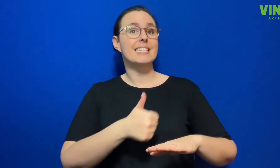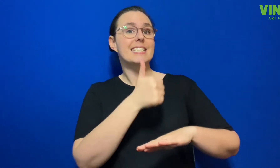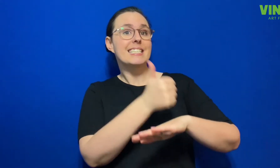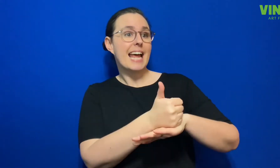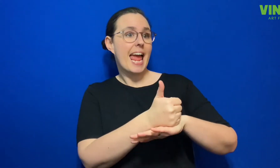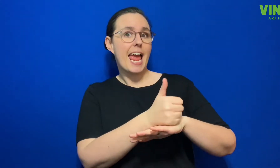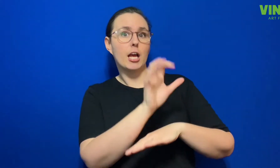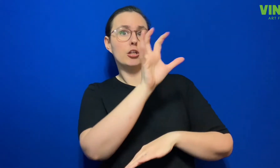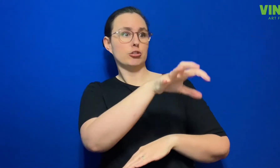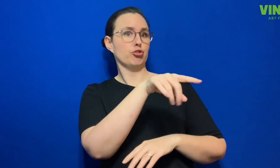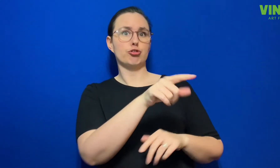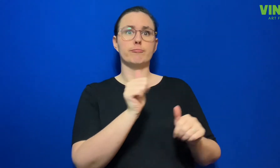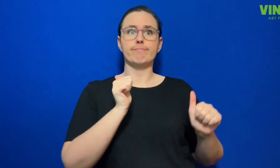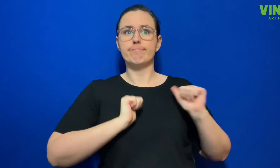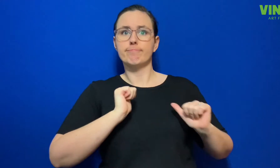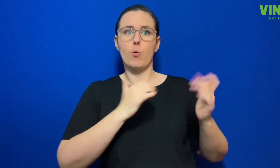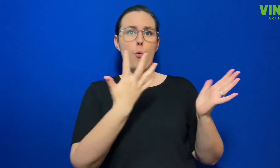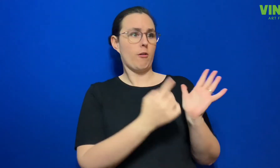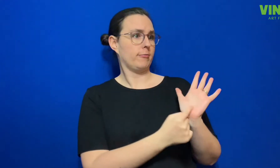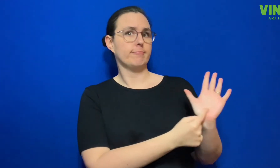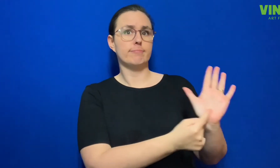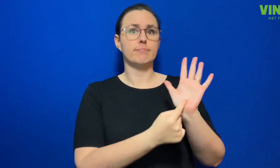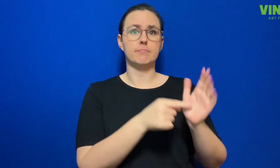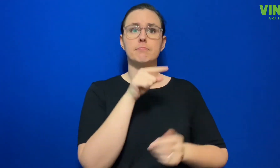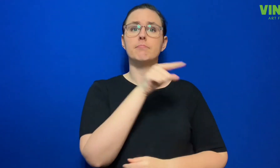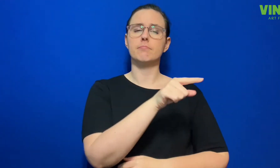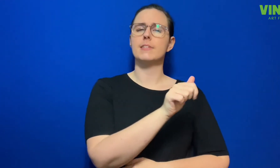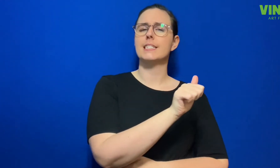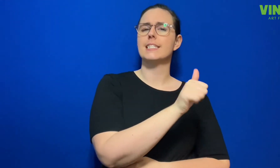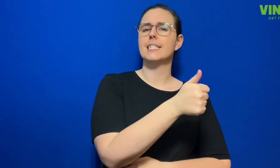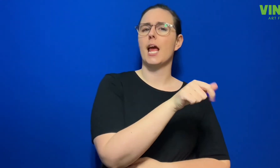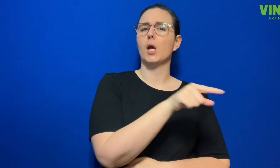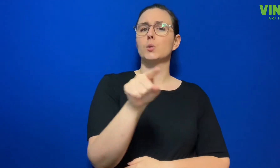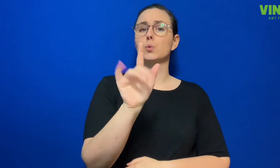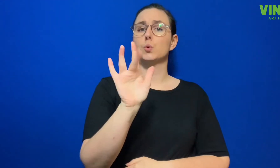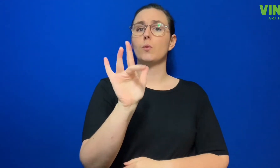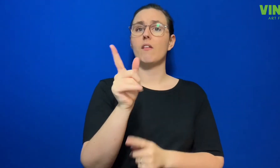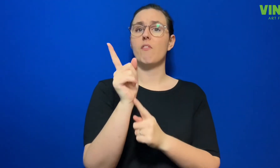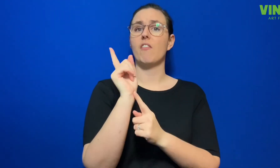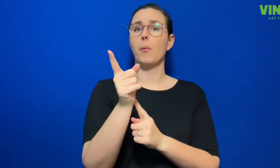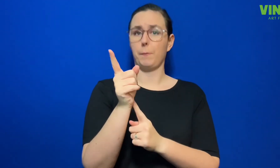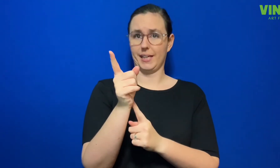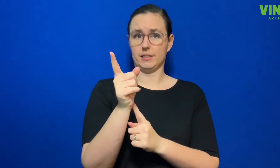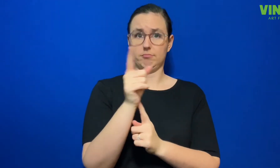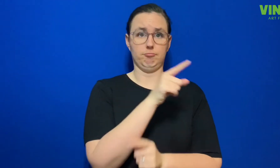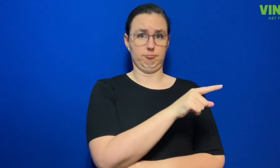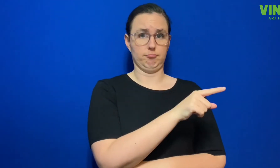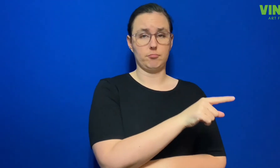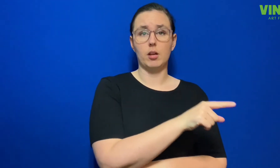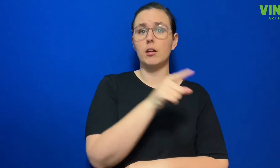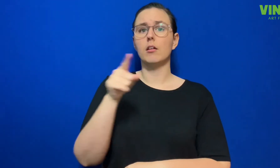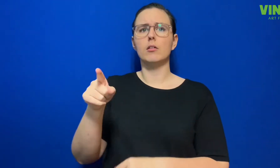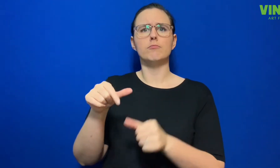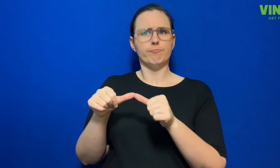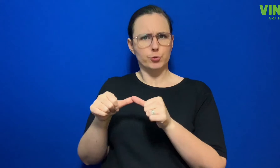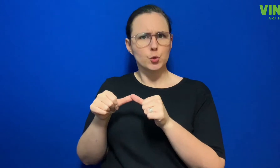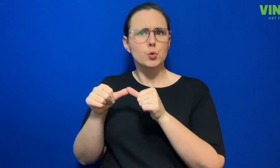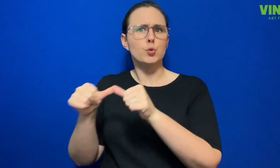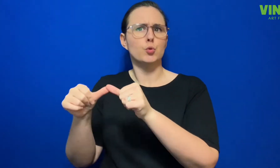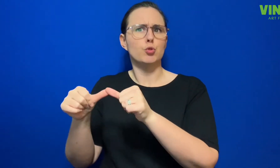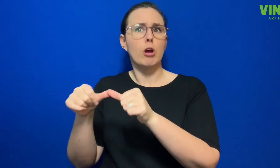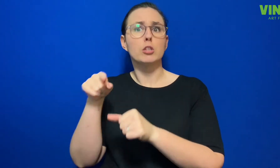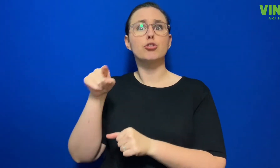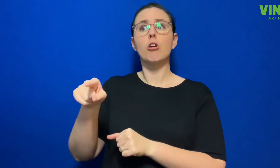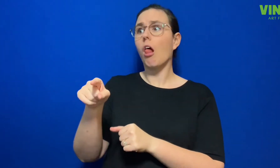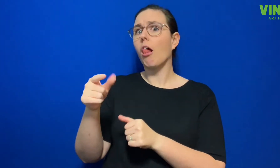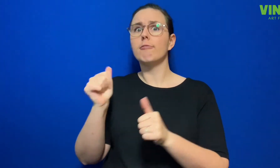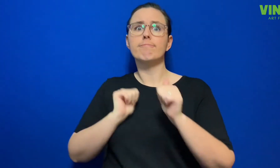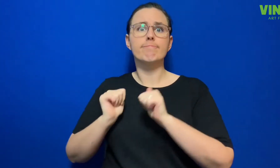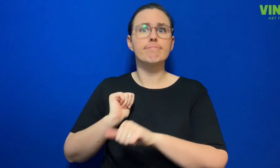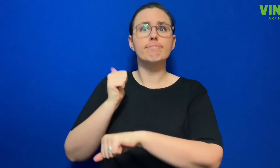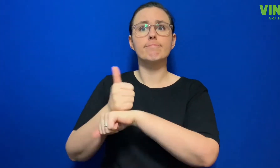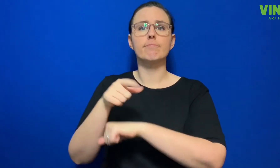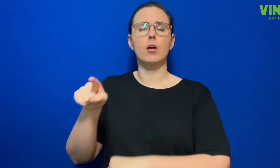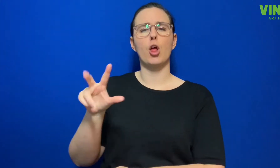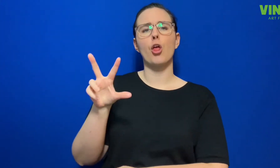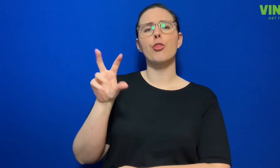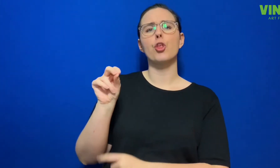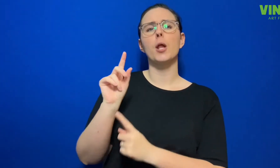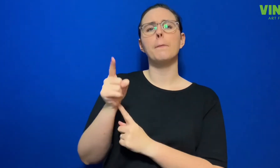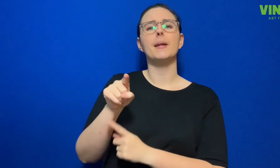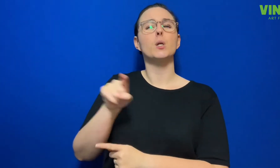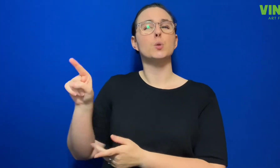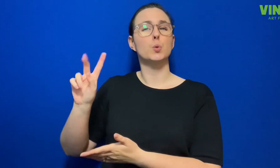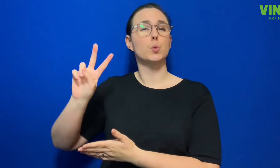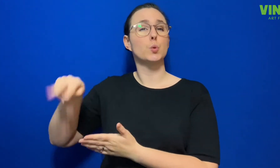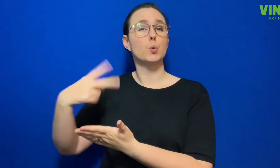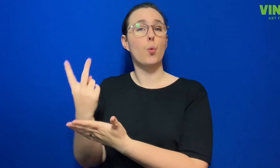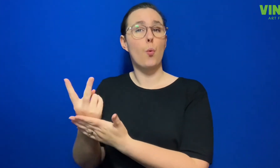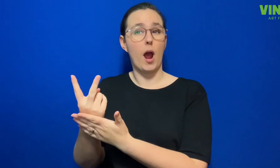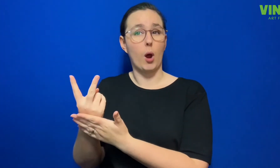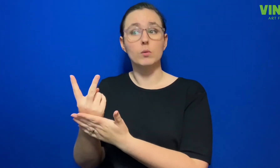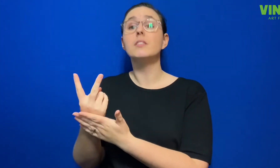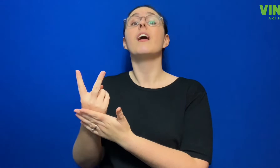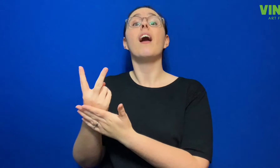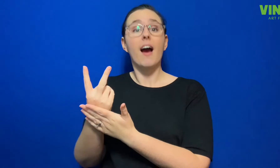*Staged pieces are from 10 – 25 minutes and durational pieces are 30 min – 2 hrs